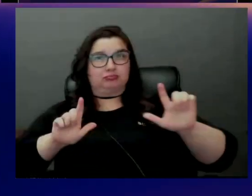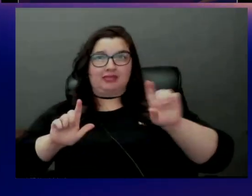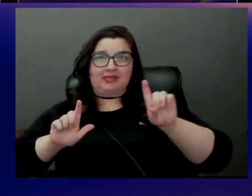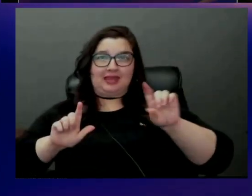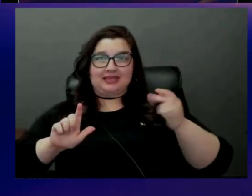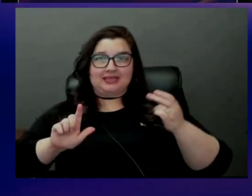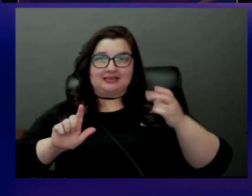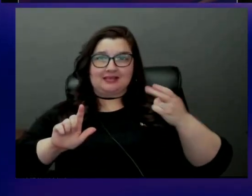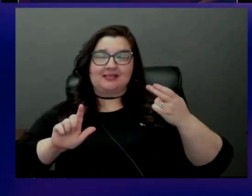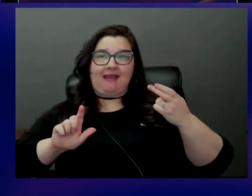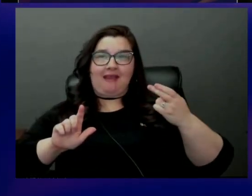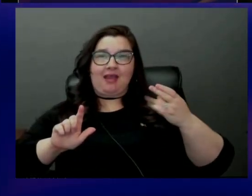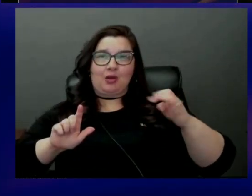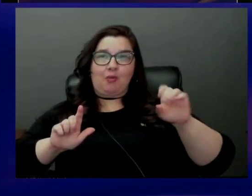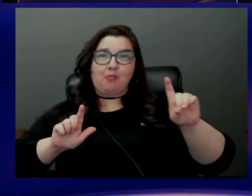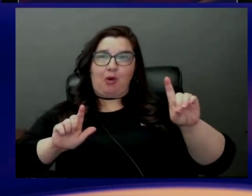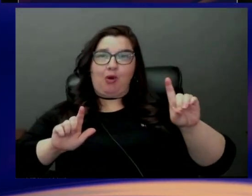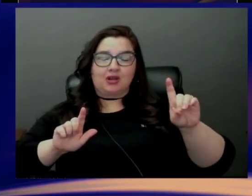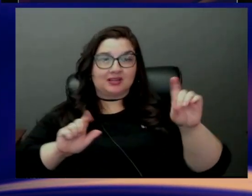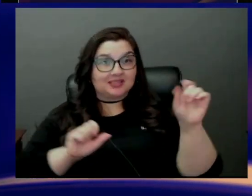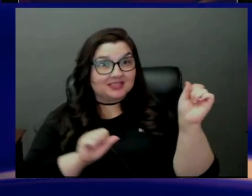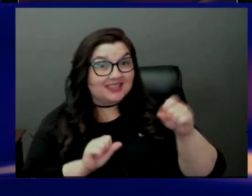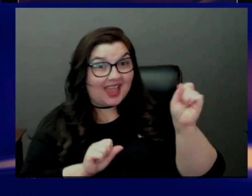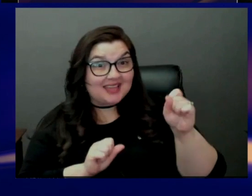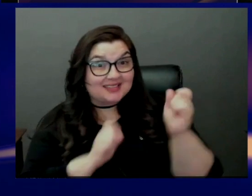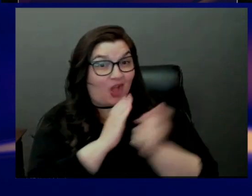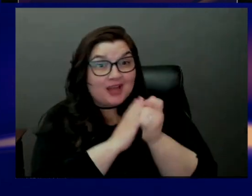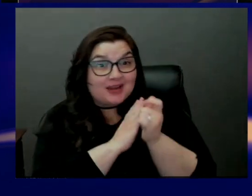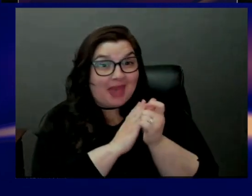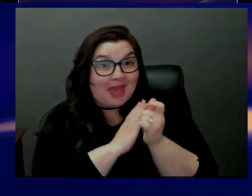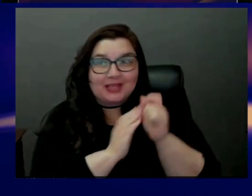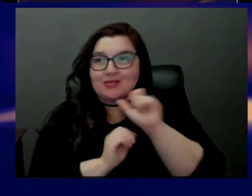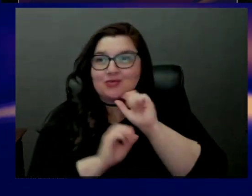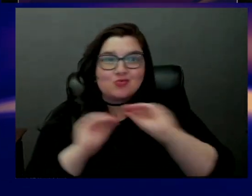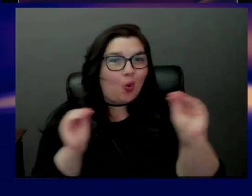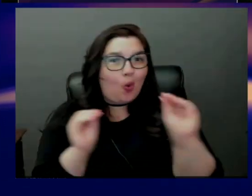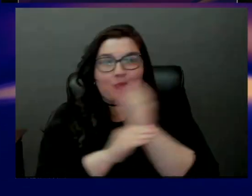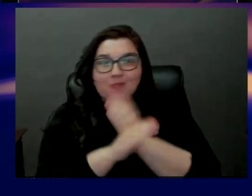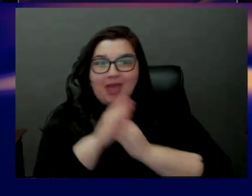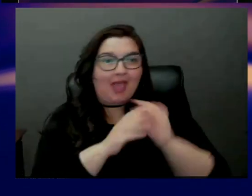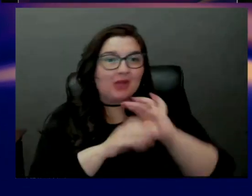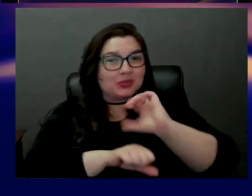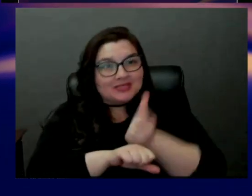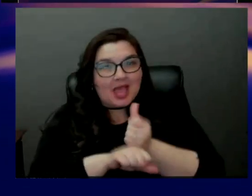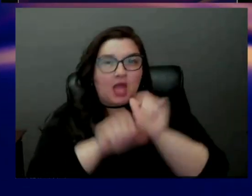so there's no manual set up required we automatically understand what are similar traces